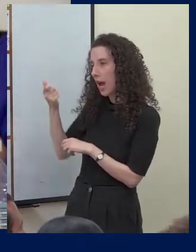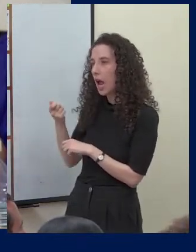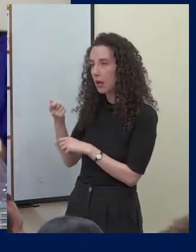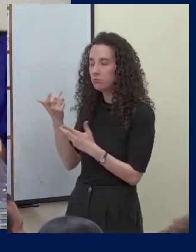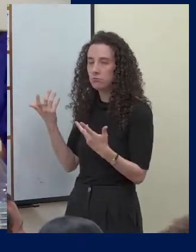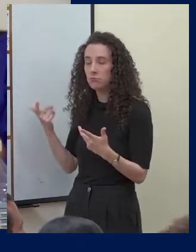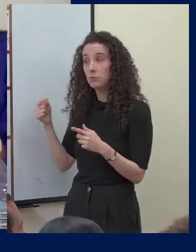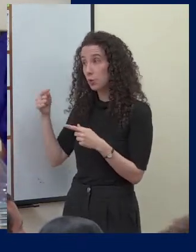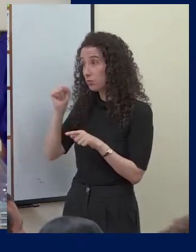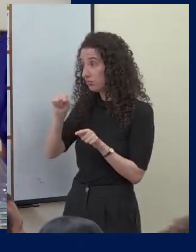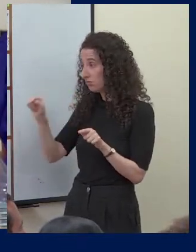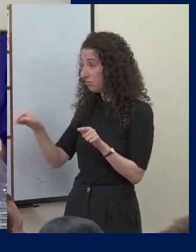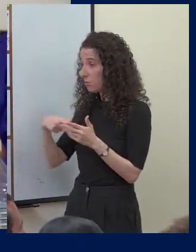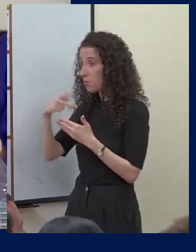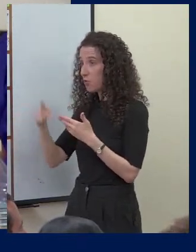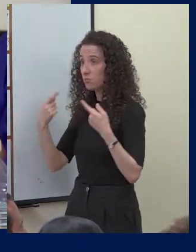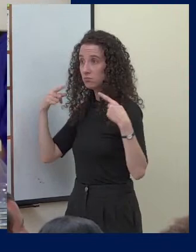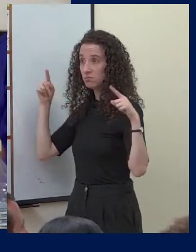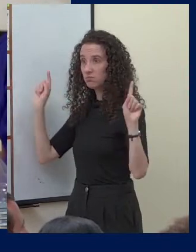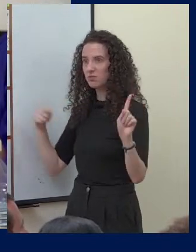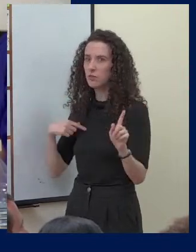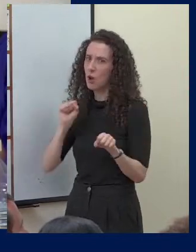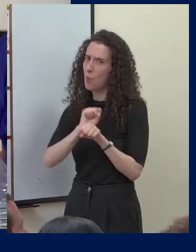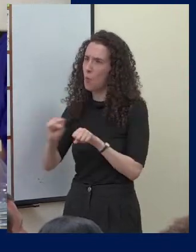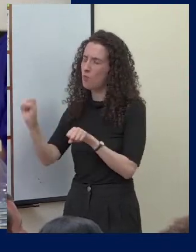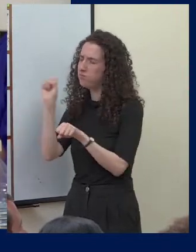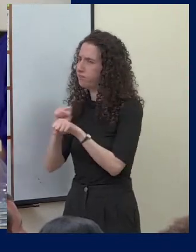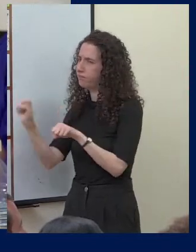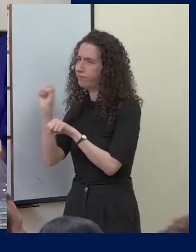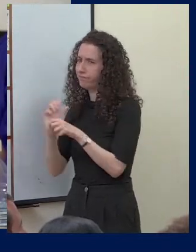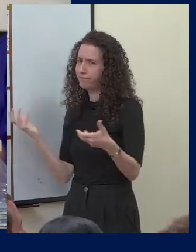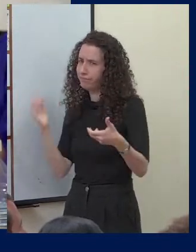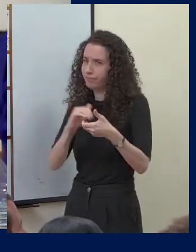and others have worked hard with Rosa. I want to underline that.